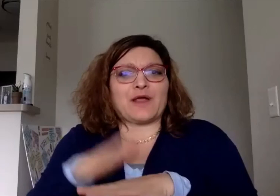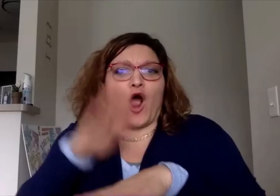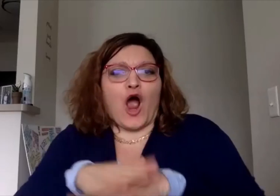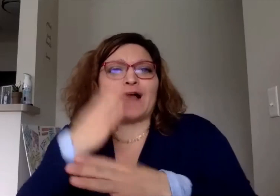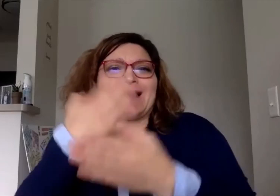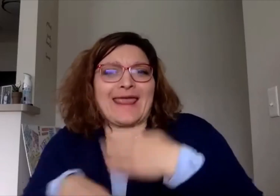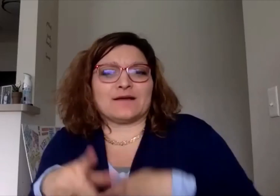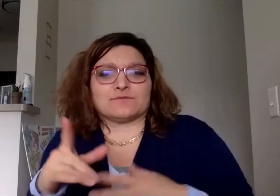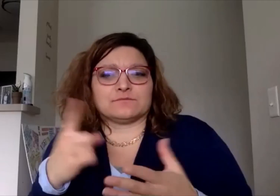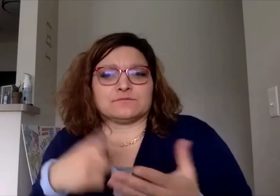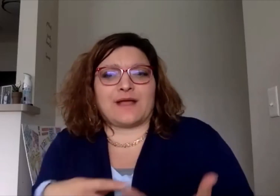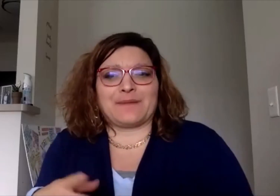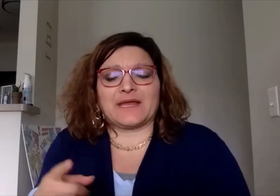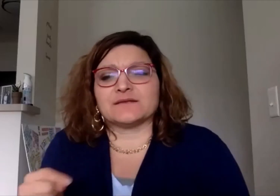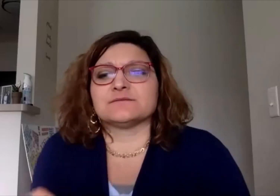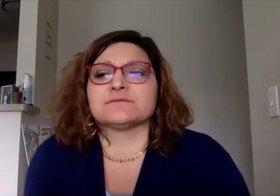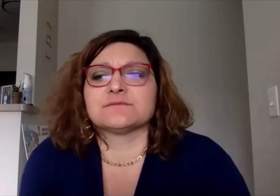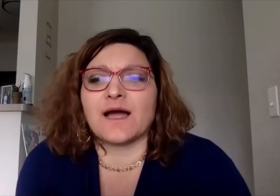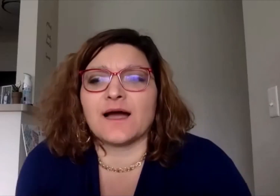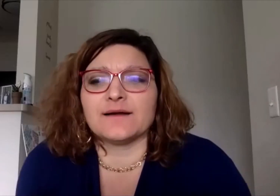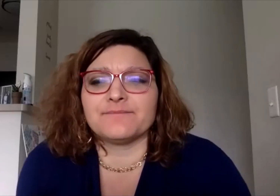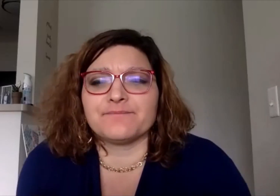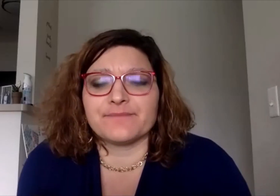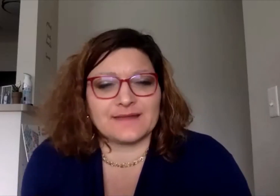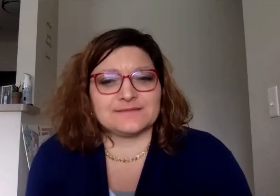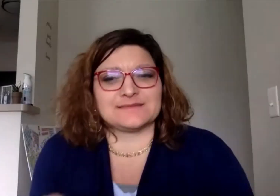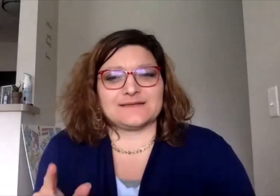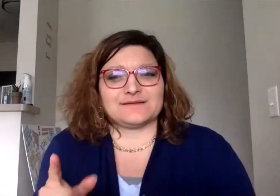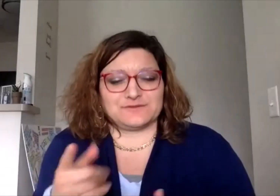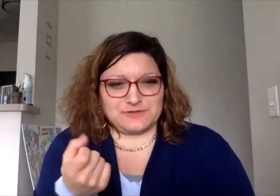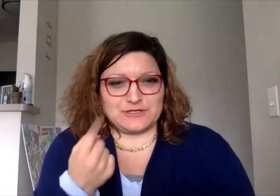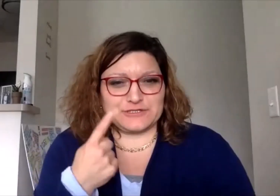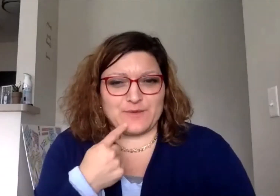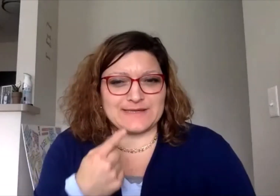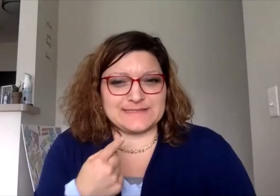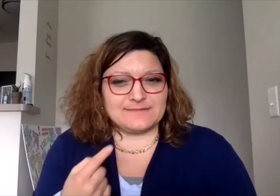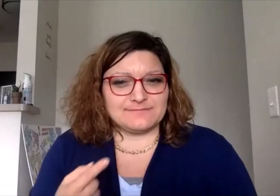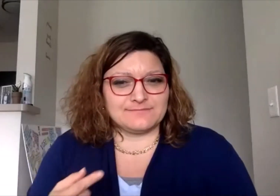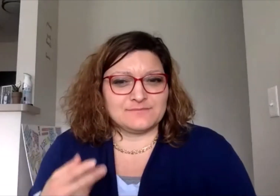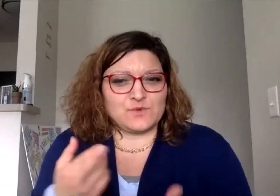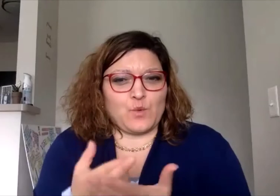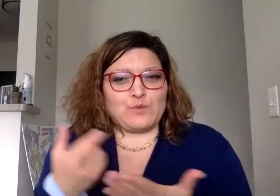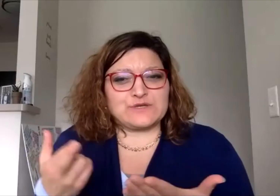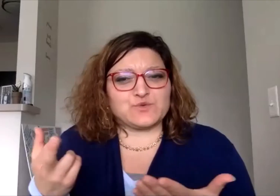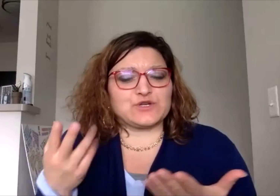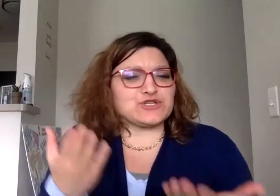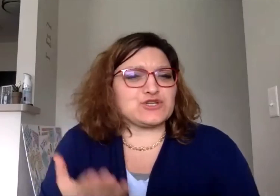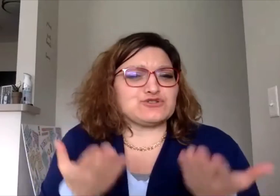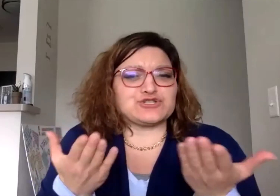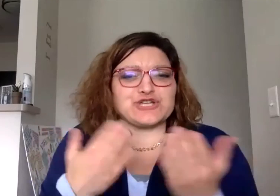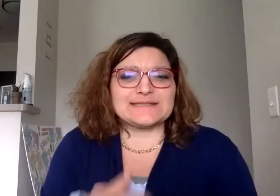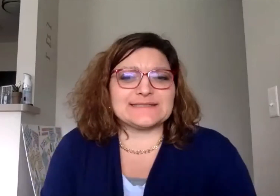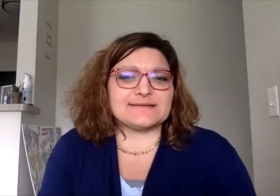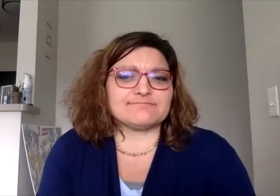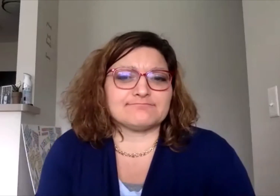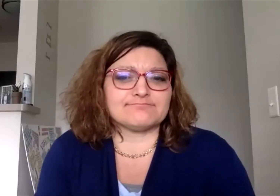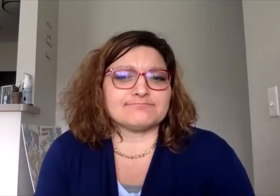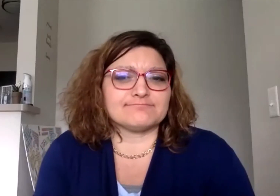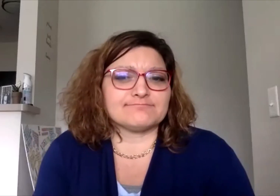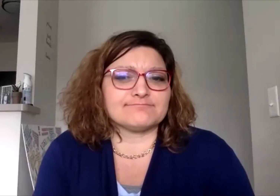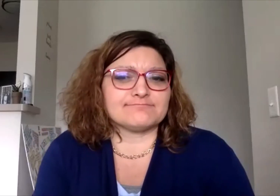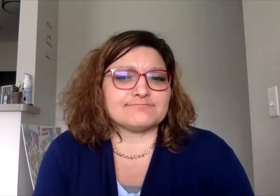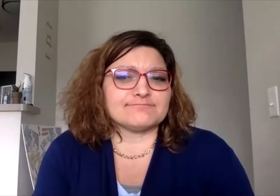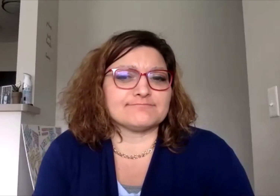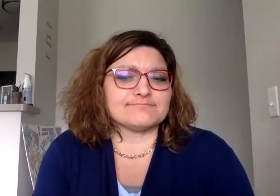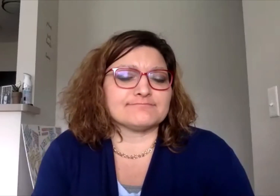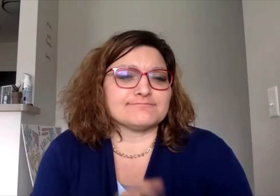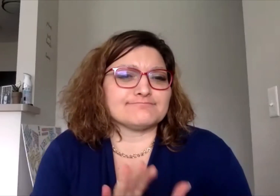mean on hand i mean i said you understand what i said and what resources you suggested?